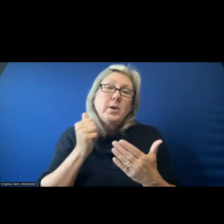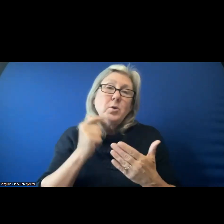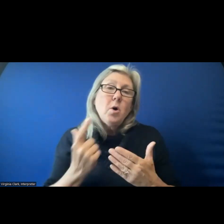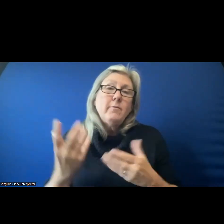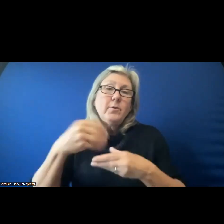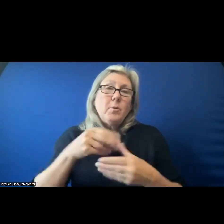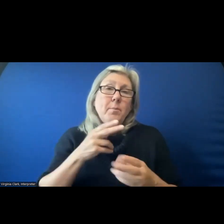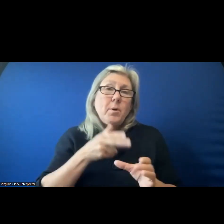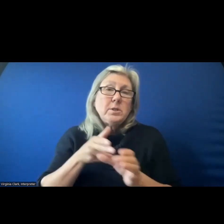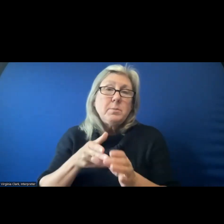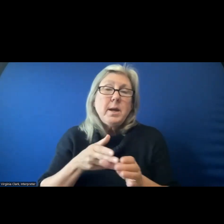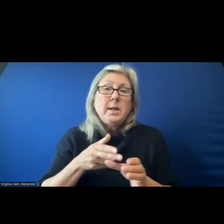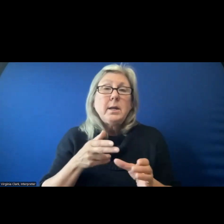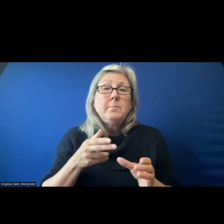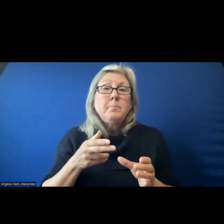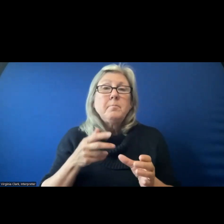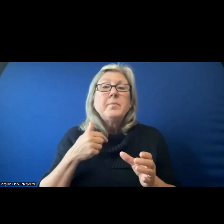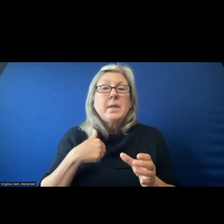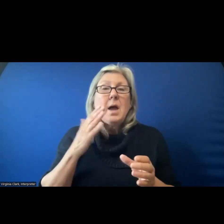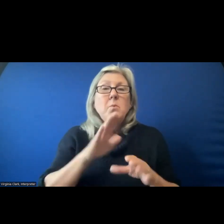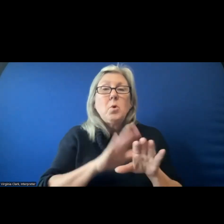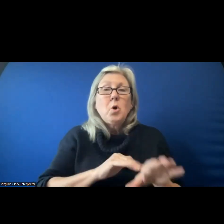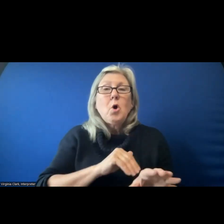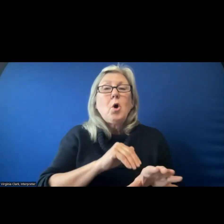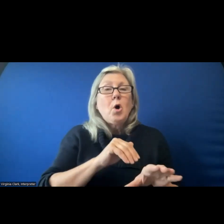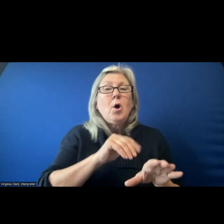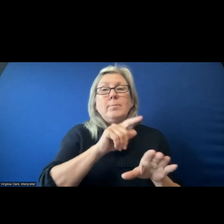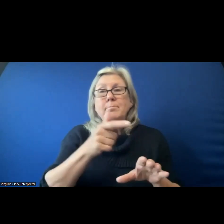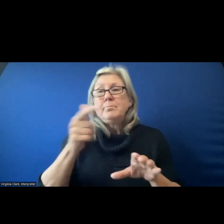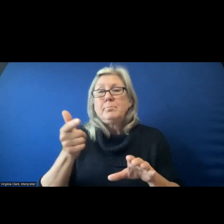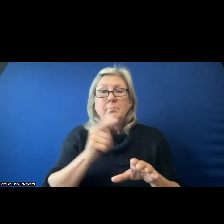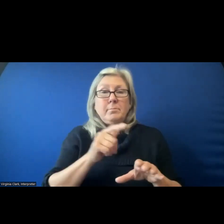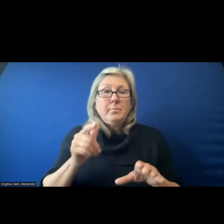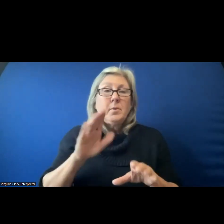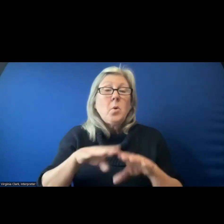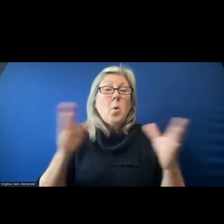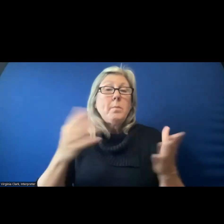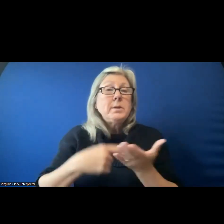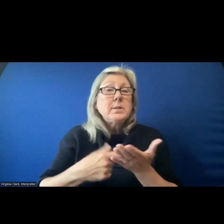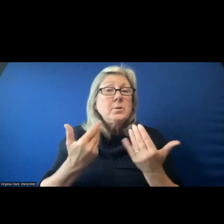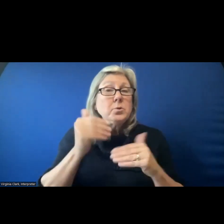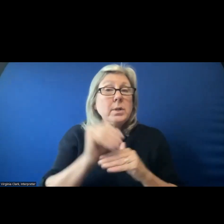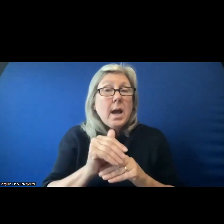to move us from neighbor to neighbor. And we're going to start our discussion tonight